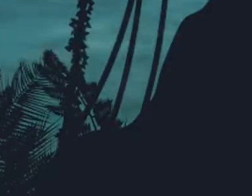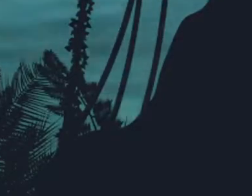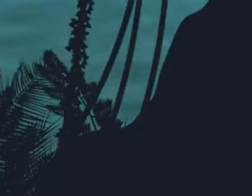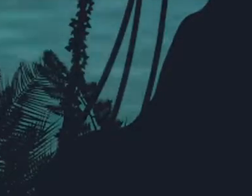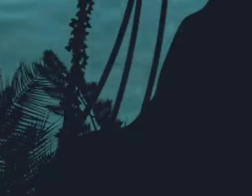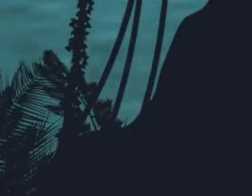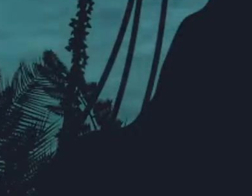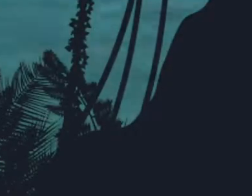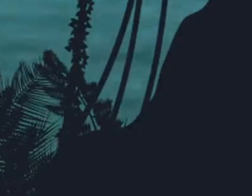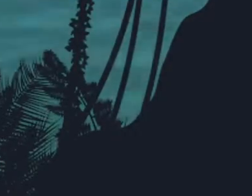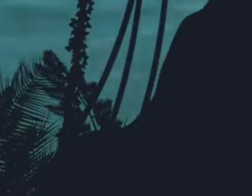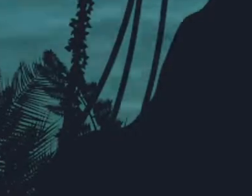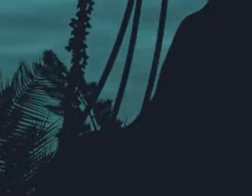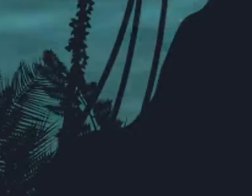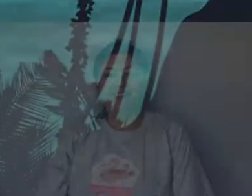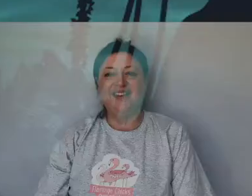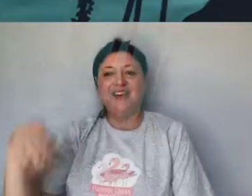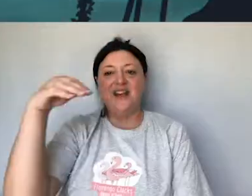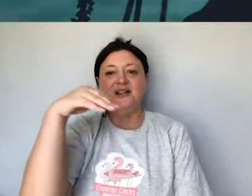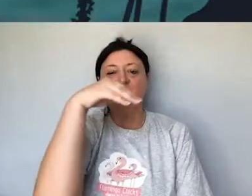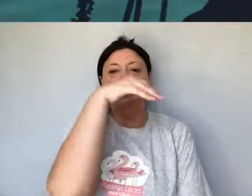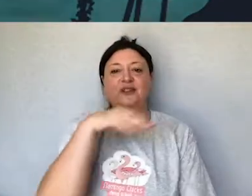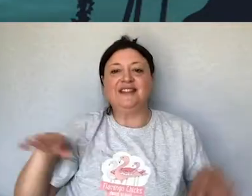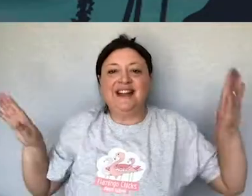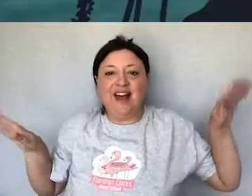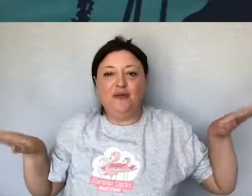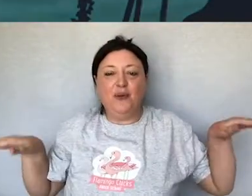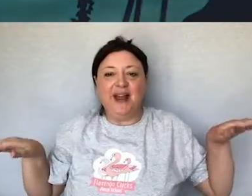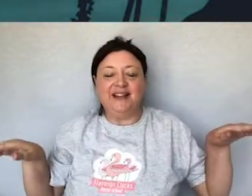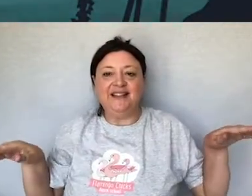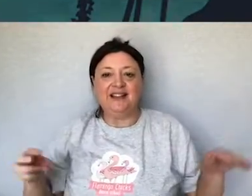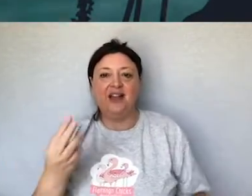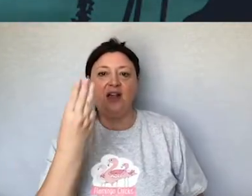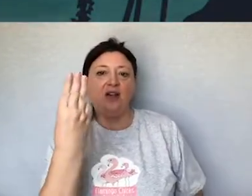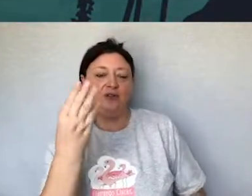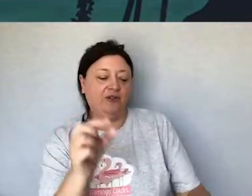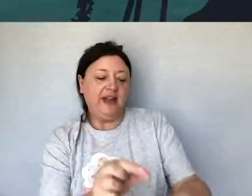with amazing wings. Did you know, swans can have wings up to